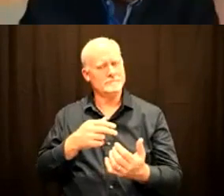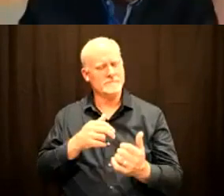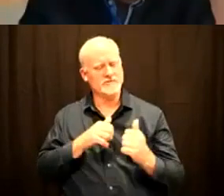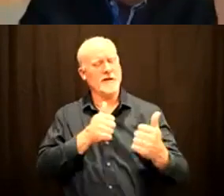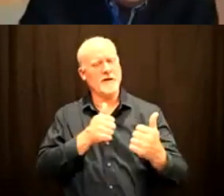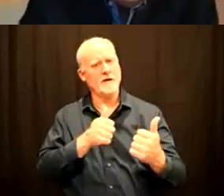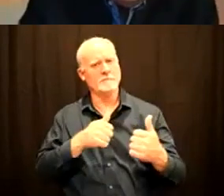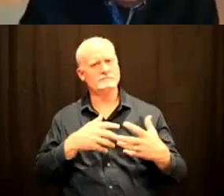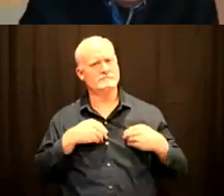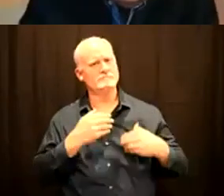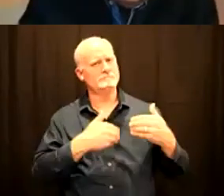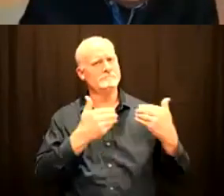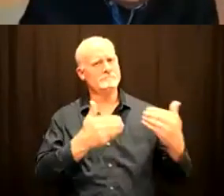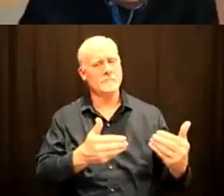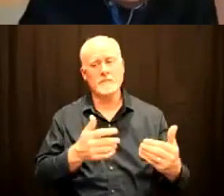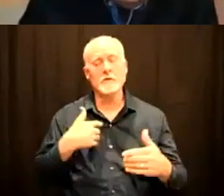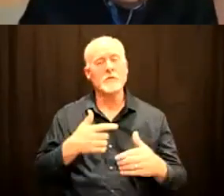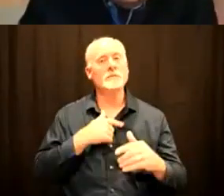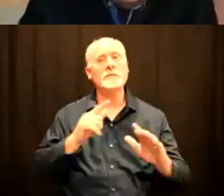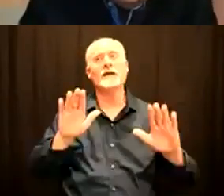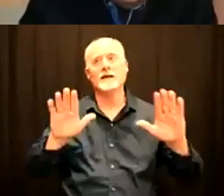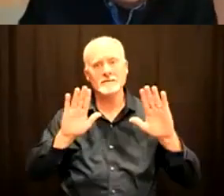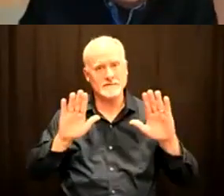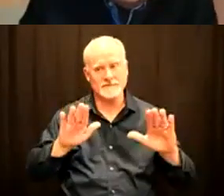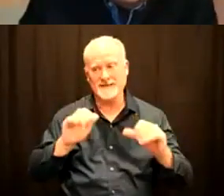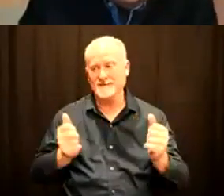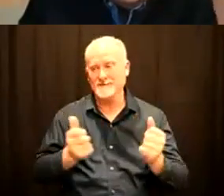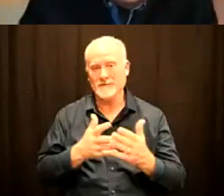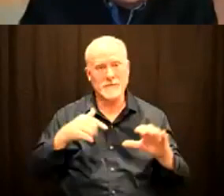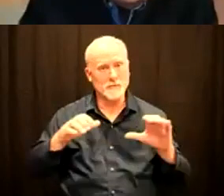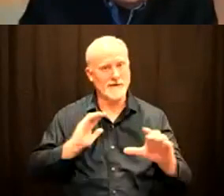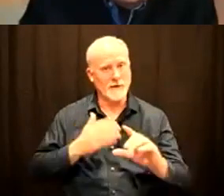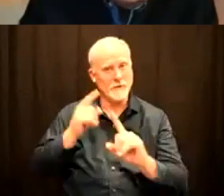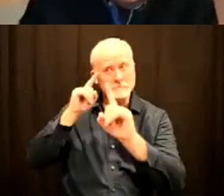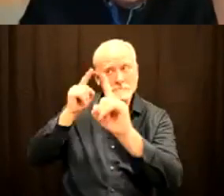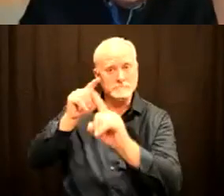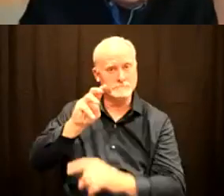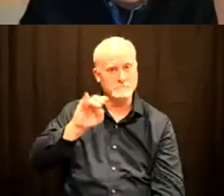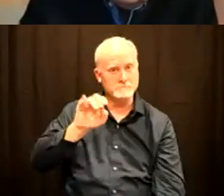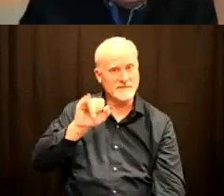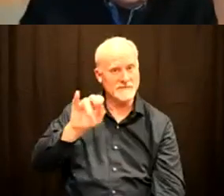to be excellent in all aspects of our mission our employees are so critical to being able to